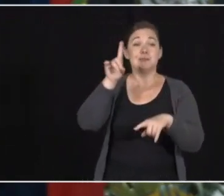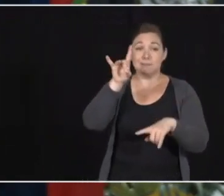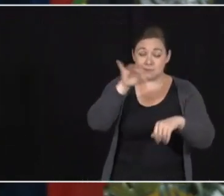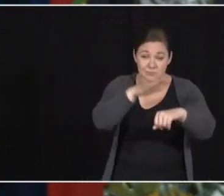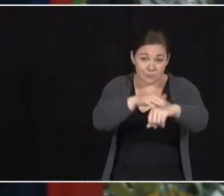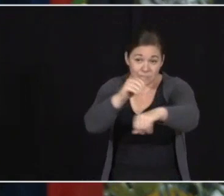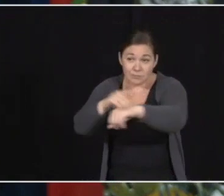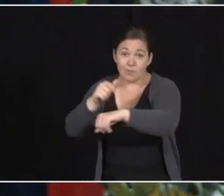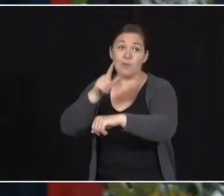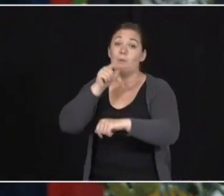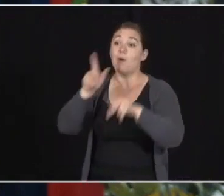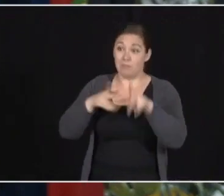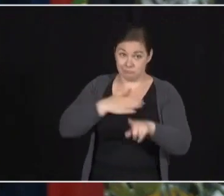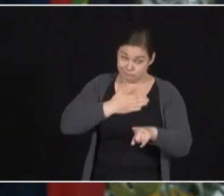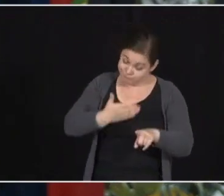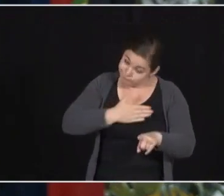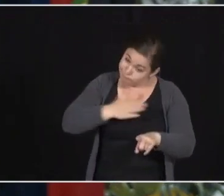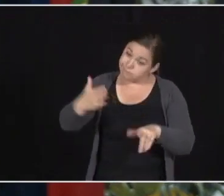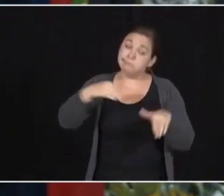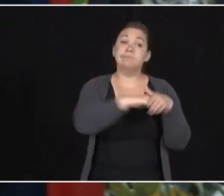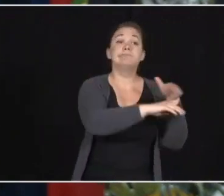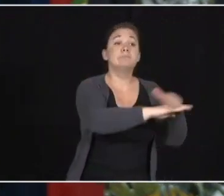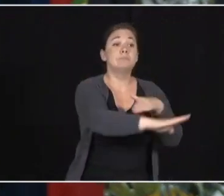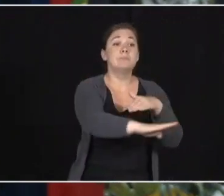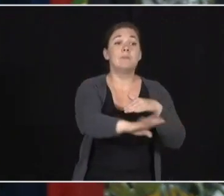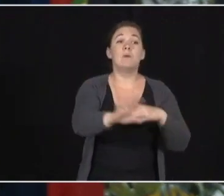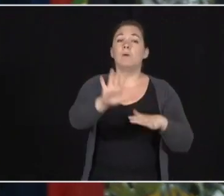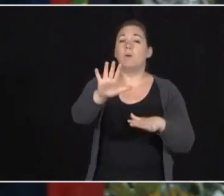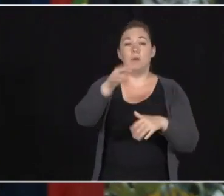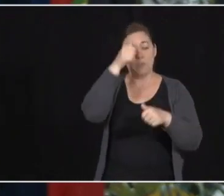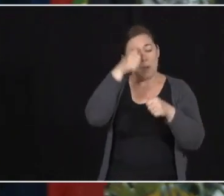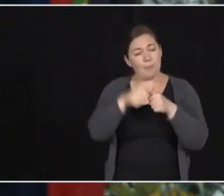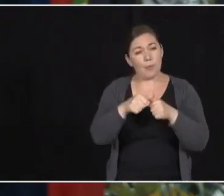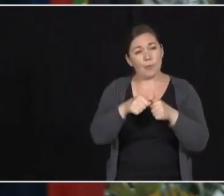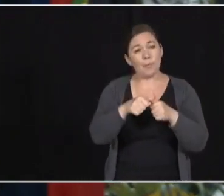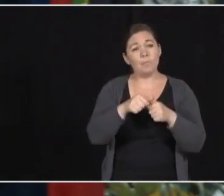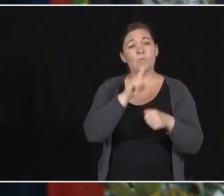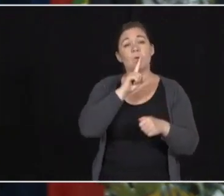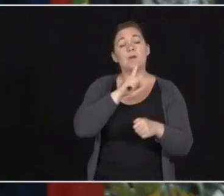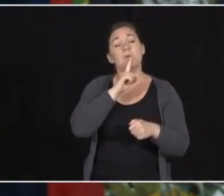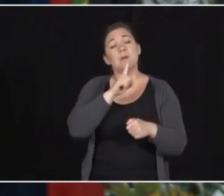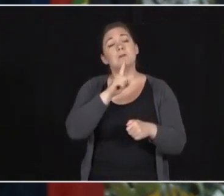We had homes, and you remember this. I am sure, to be very frank,